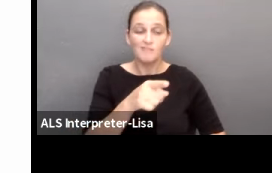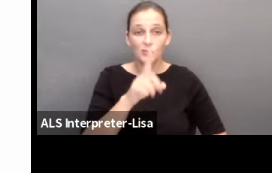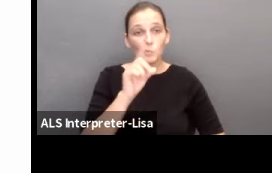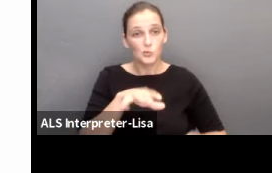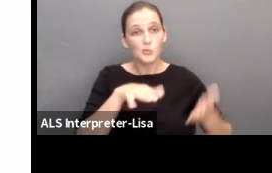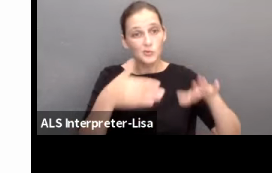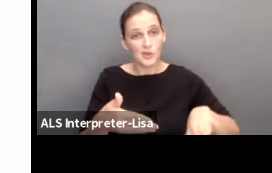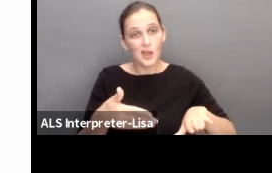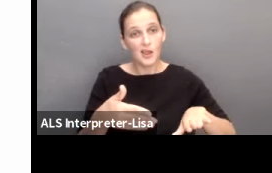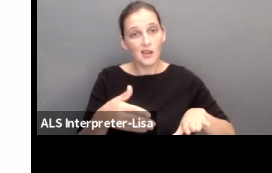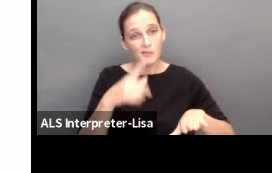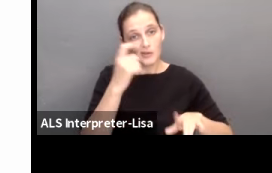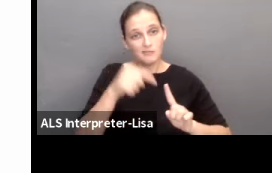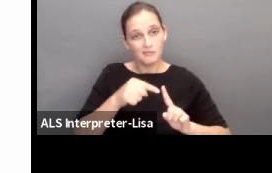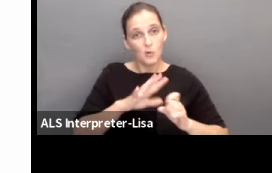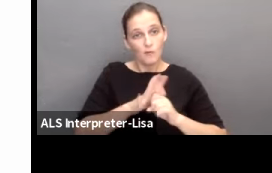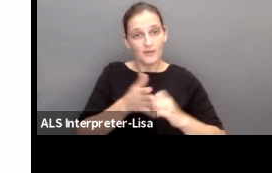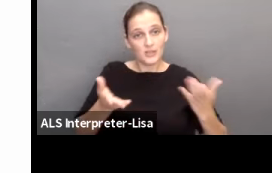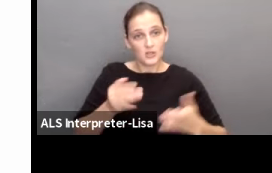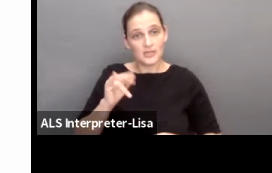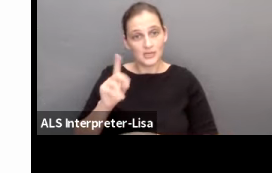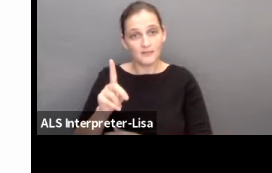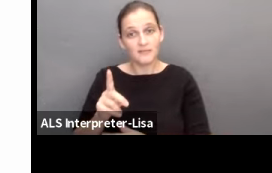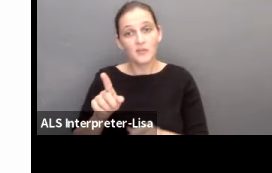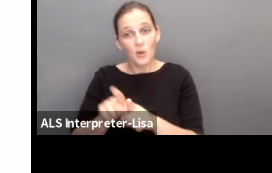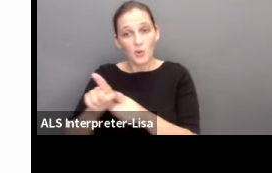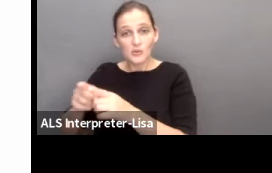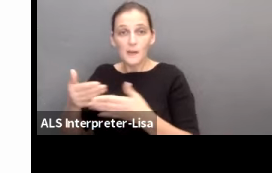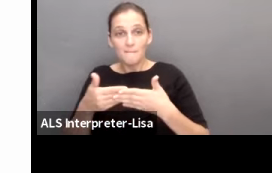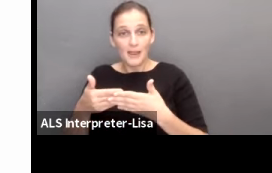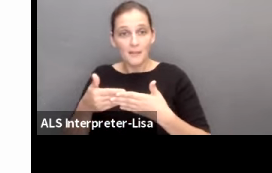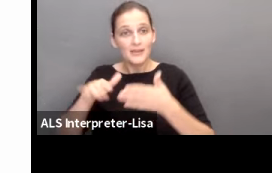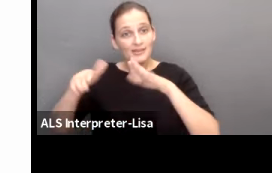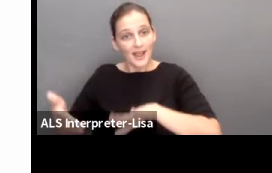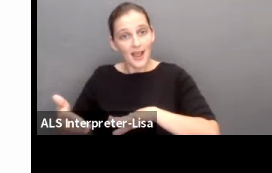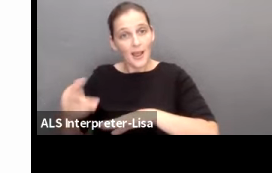in Indiana. And we've also had babies die from their mothers